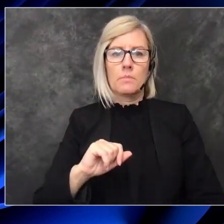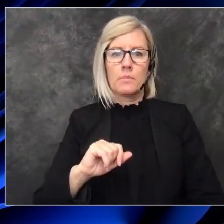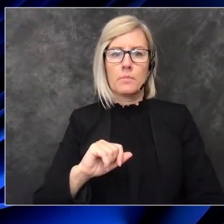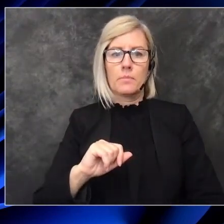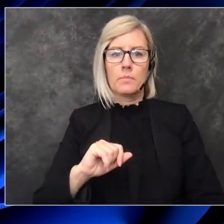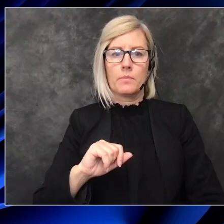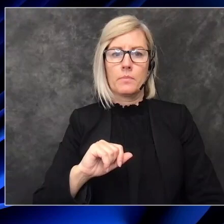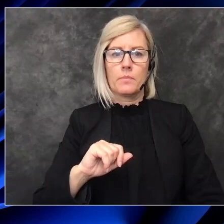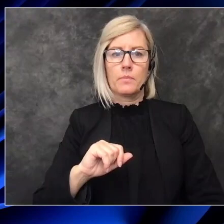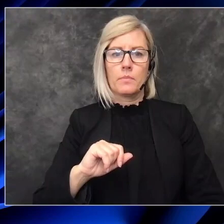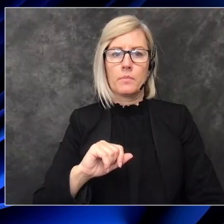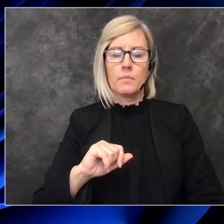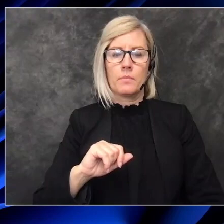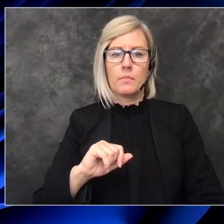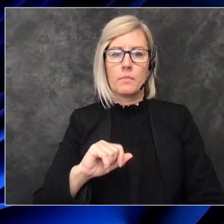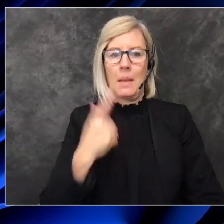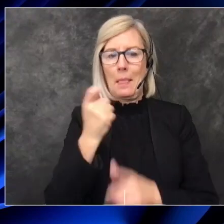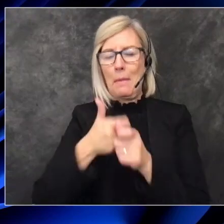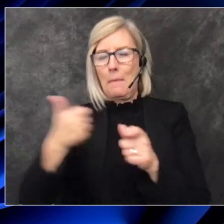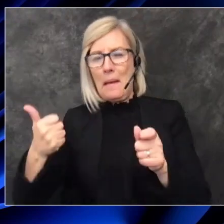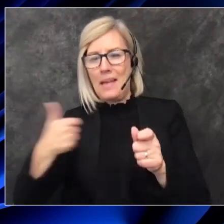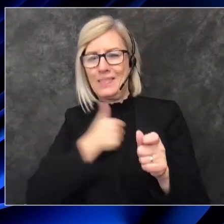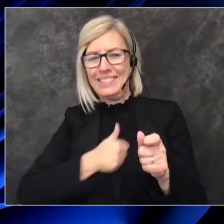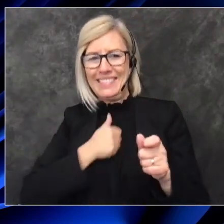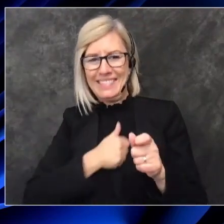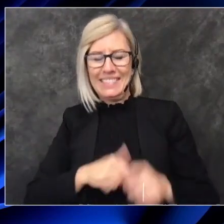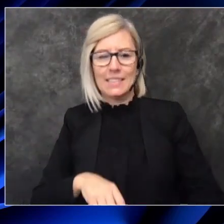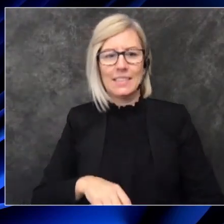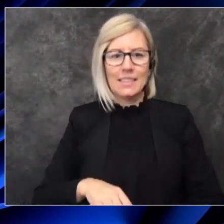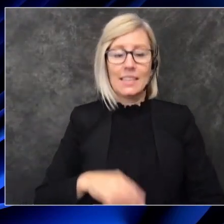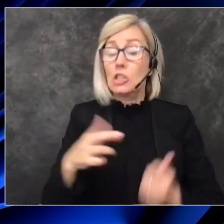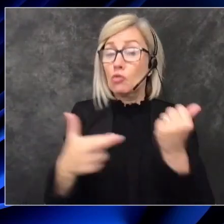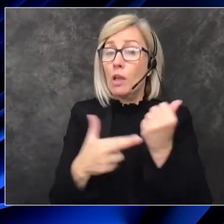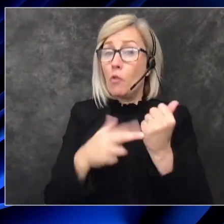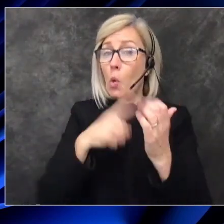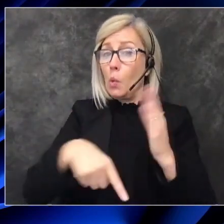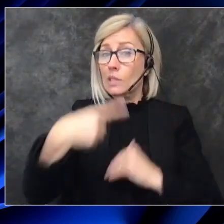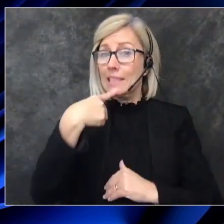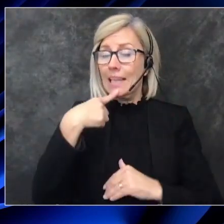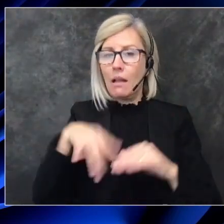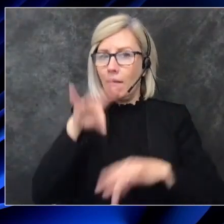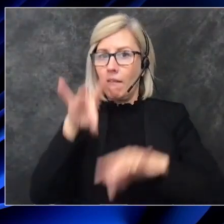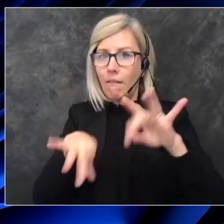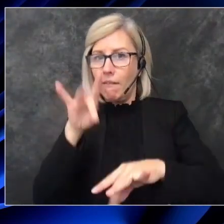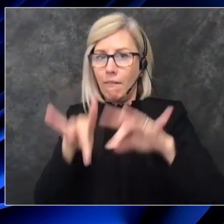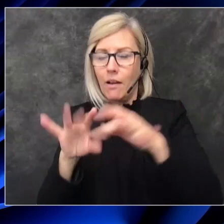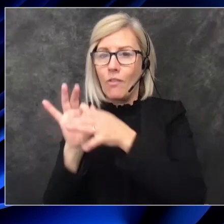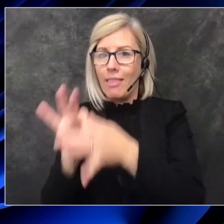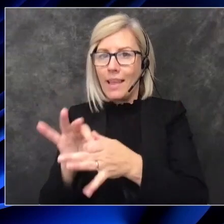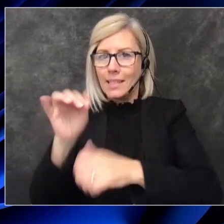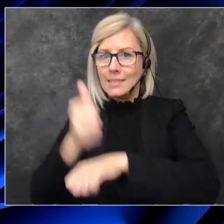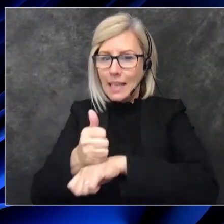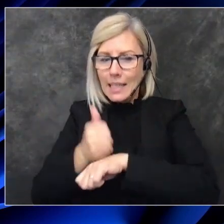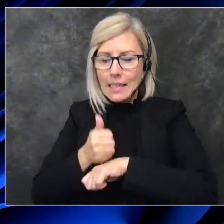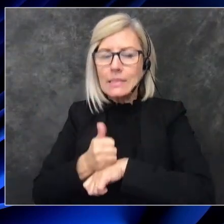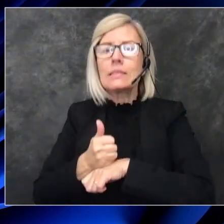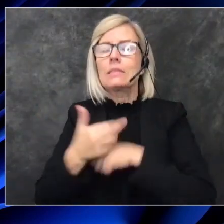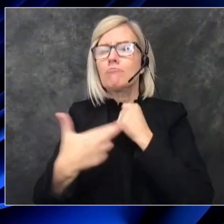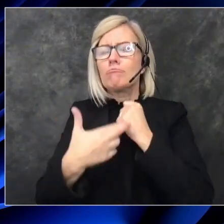I’m a bit behind you Jeremy. Just reinforce what you're saying about the discoverability of related settings and you know it's so it's you know.